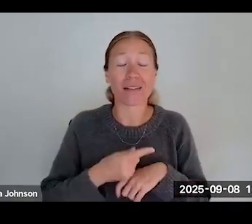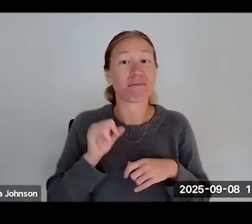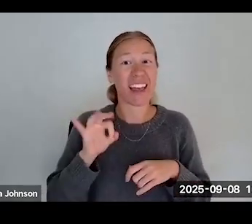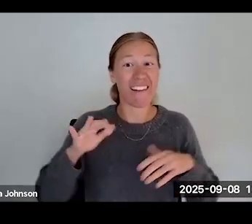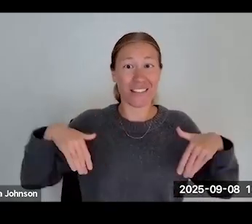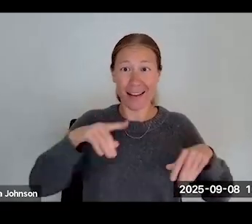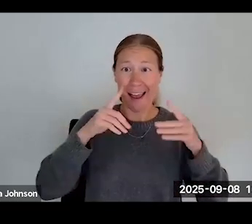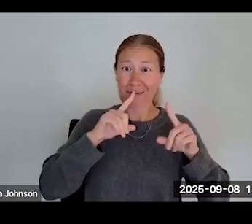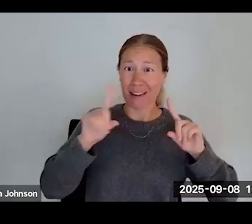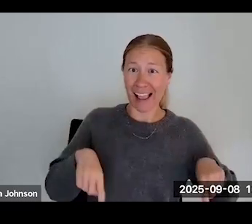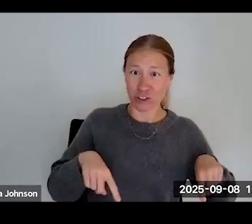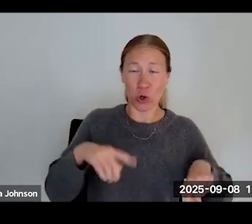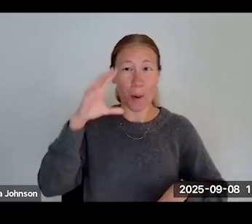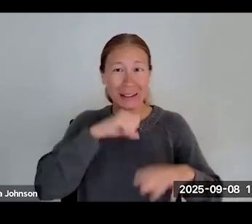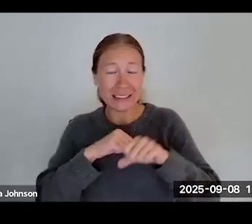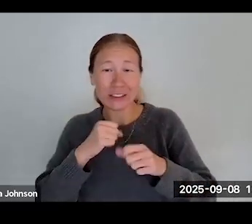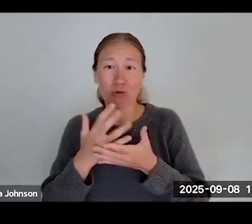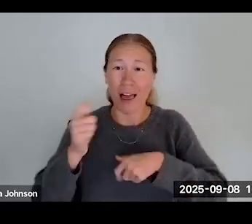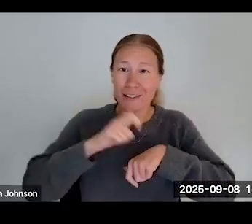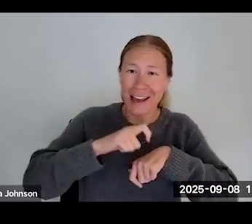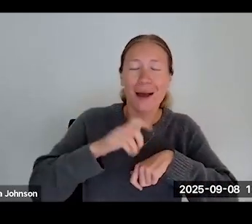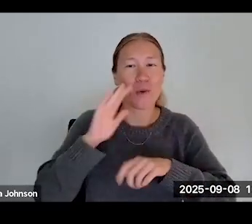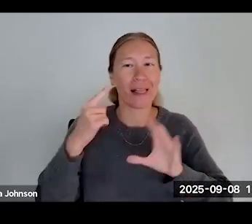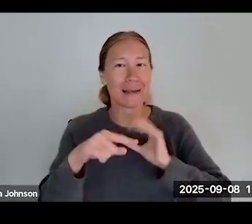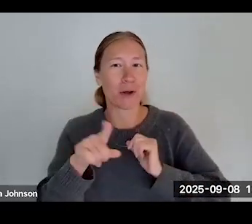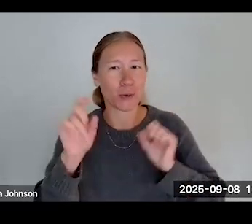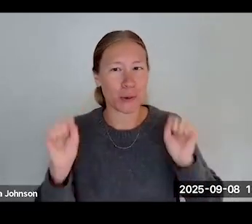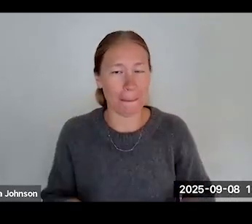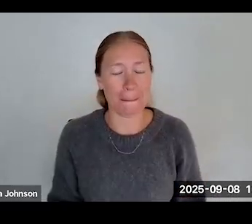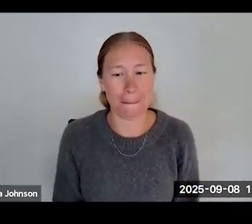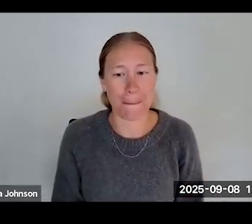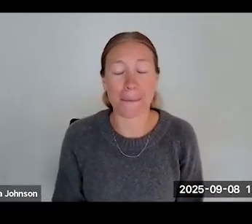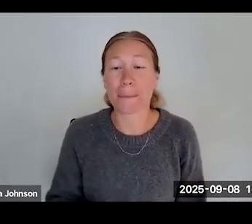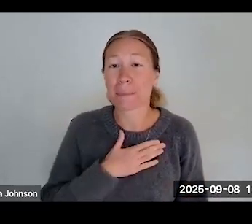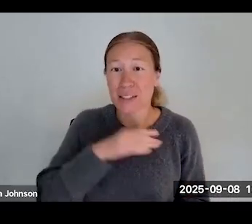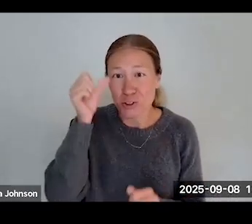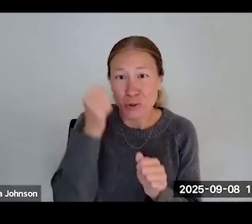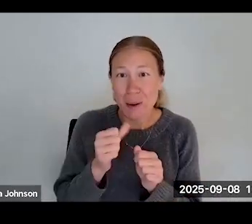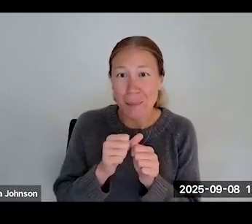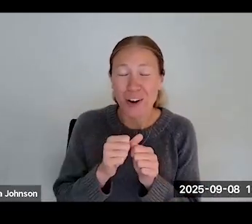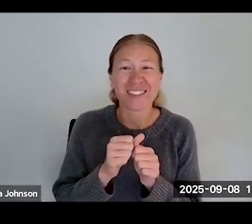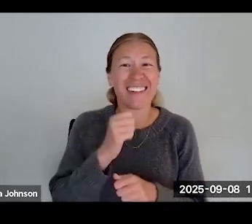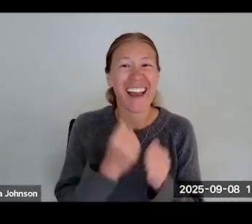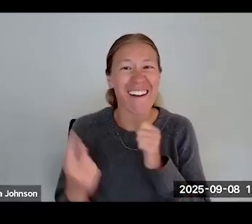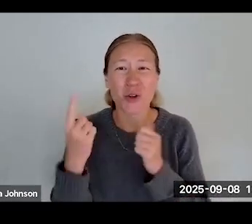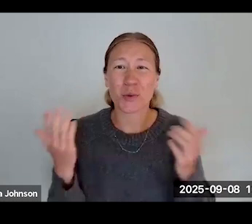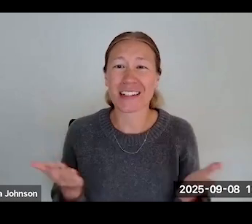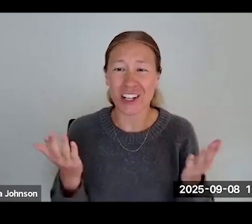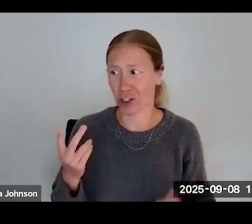for any questions that we don't have time to cover. Please remember that we are all lifelong learners, including me and Phil,